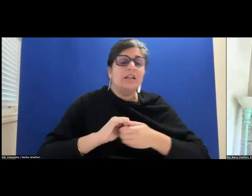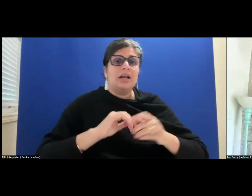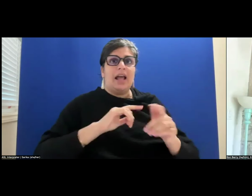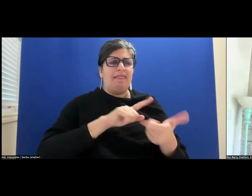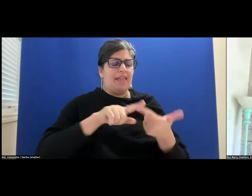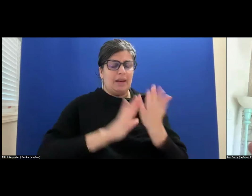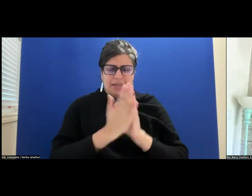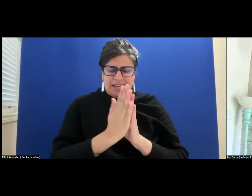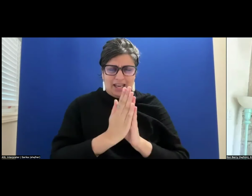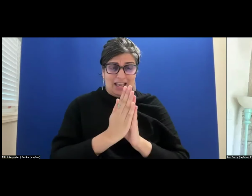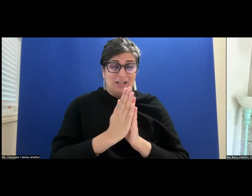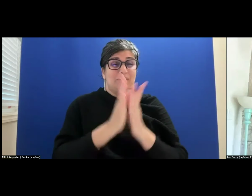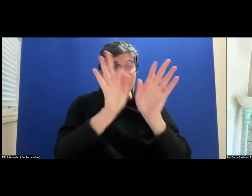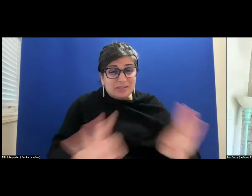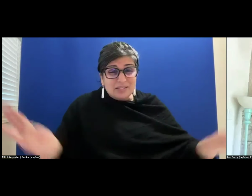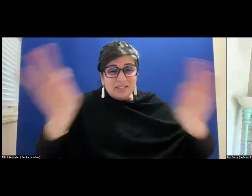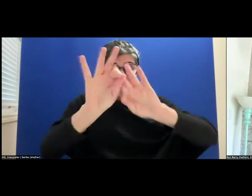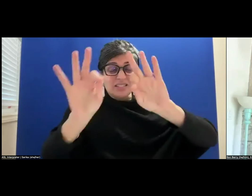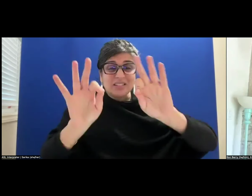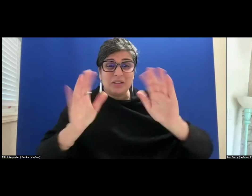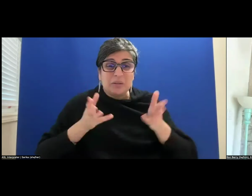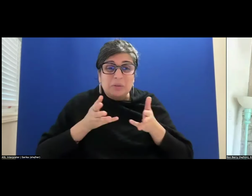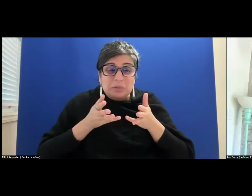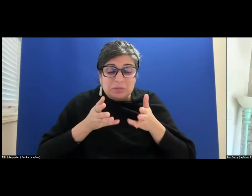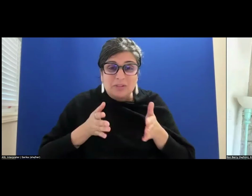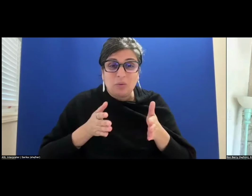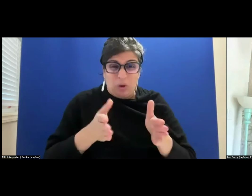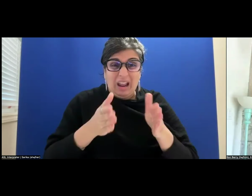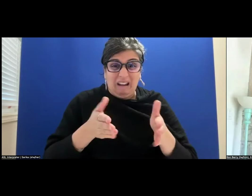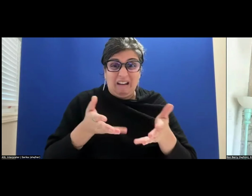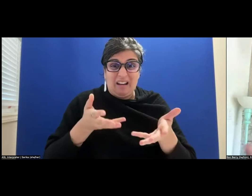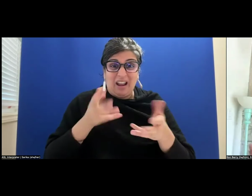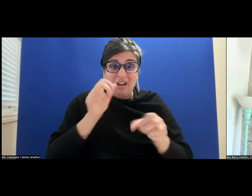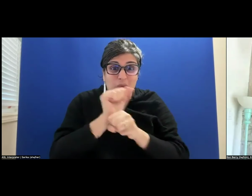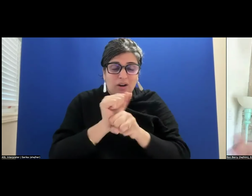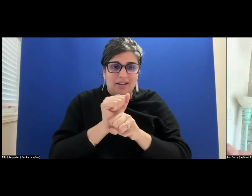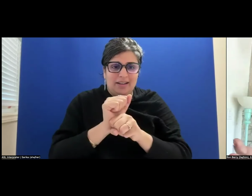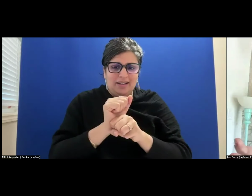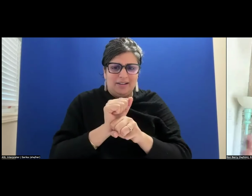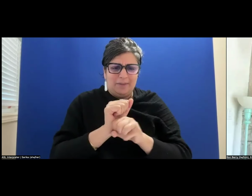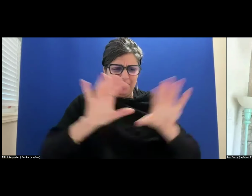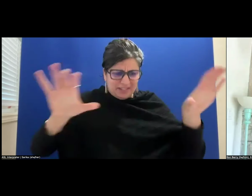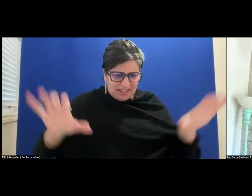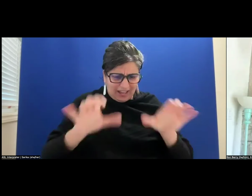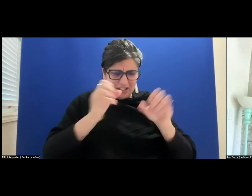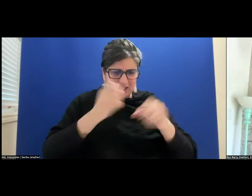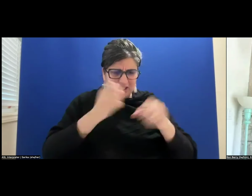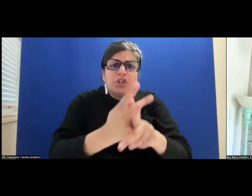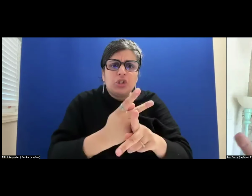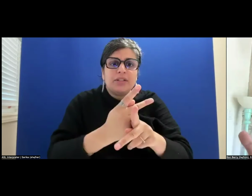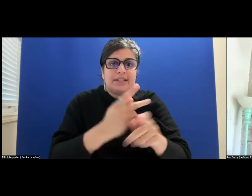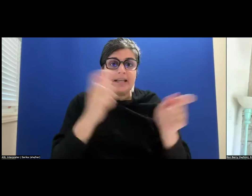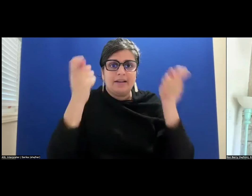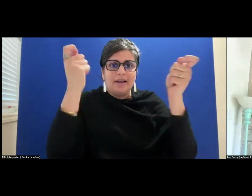way of working. The, the, the act of producing a festival became an act of community building